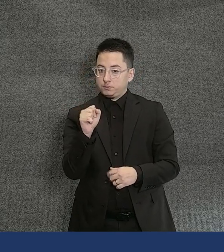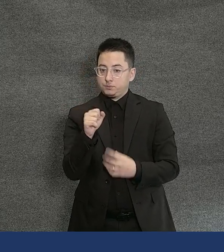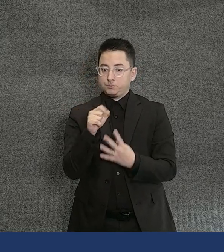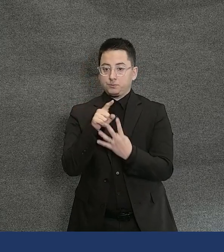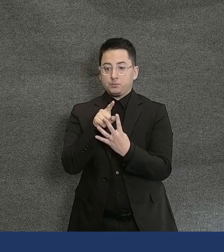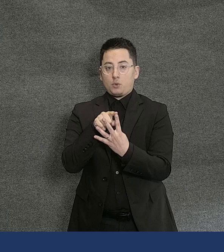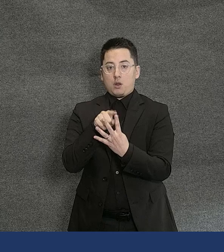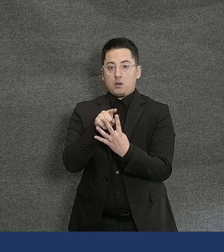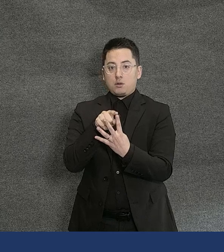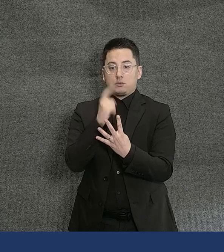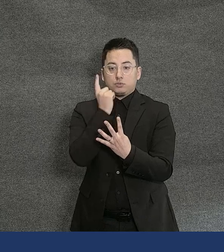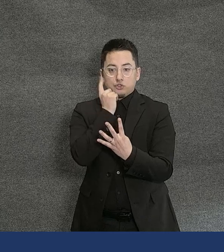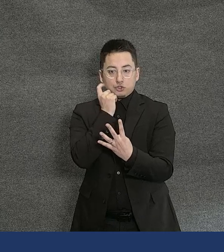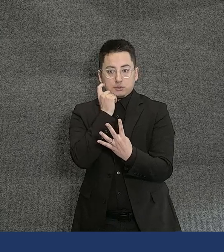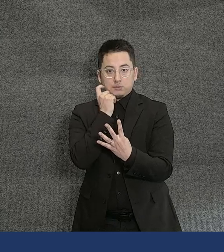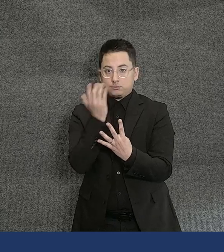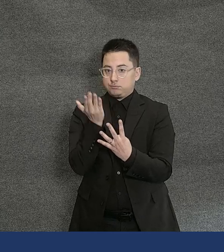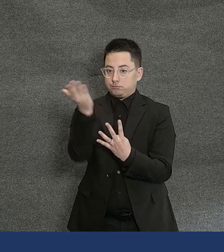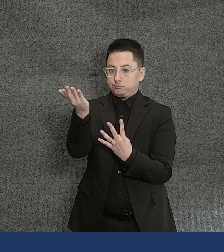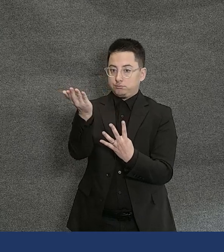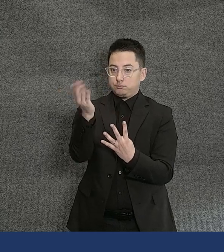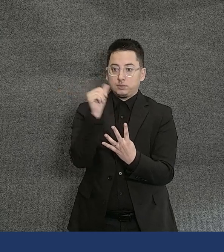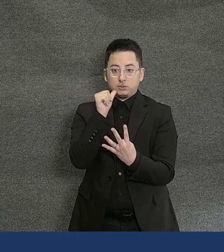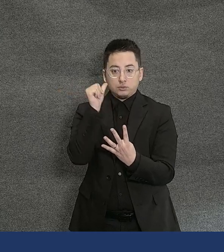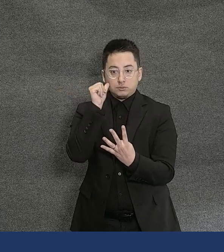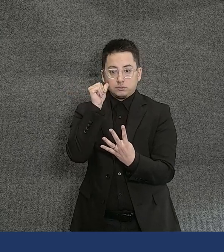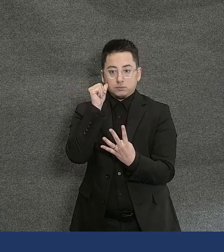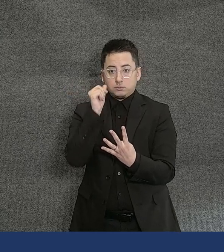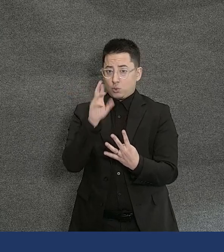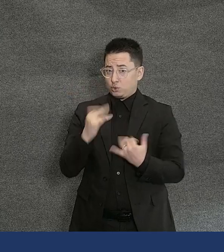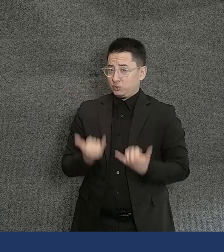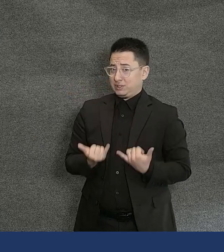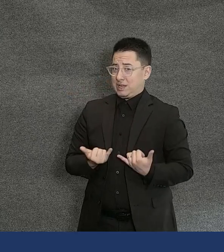I think yesterday or today, that will attempt to fill in some of the gaps that we're